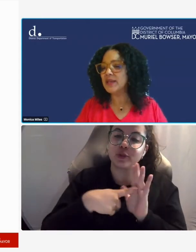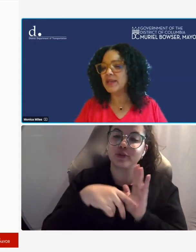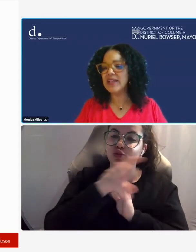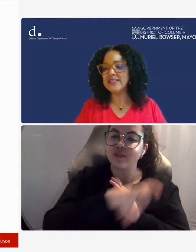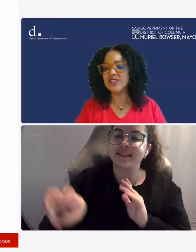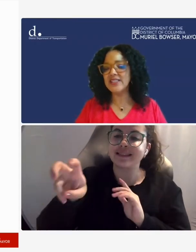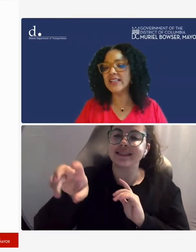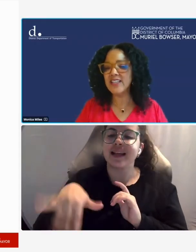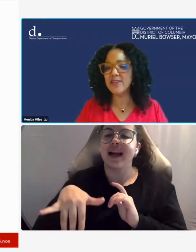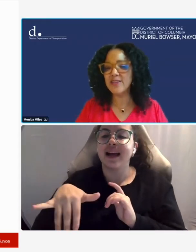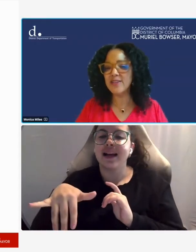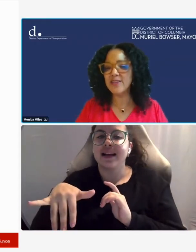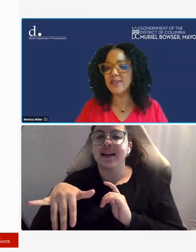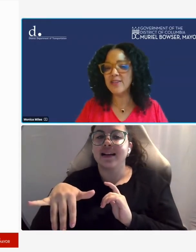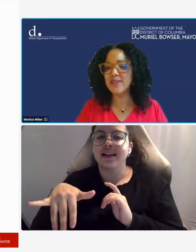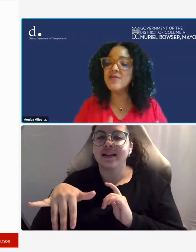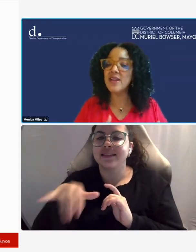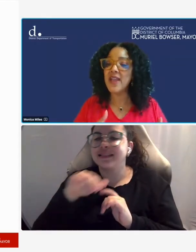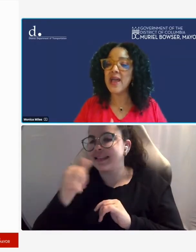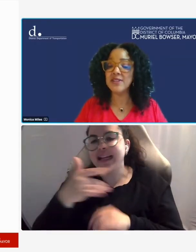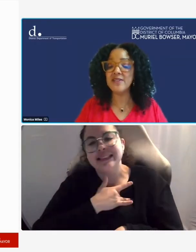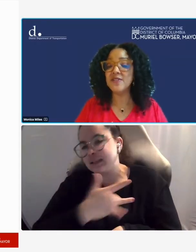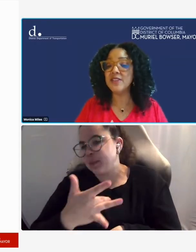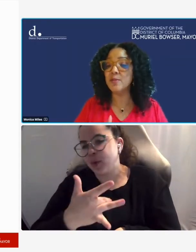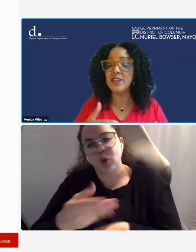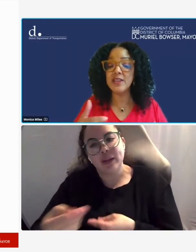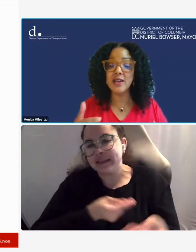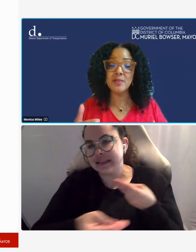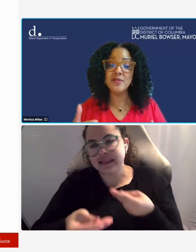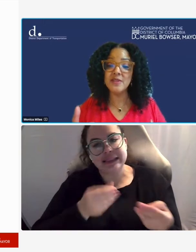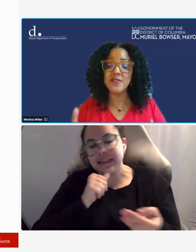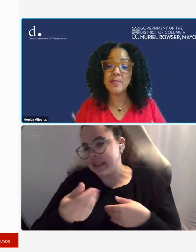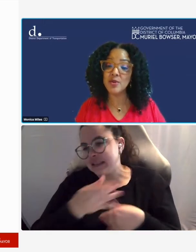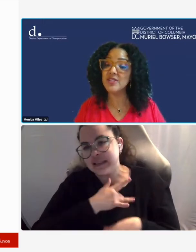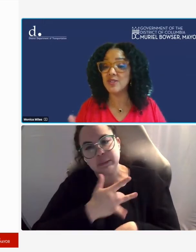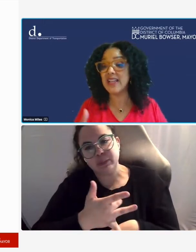is just not typical and that would never have happened if the um if that person was not the